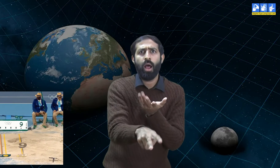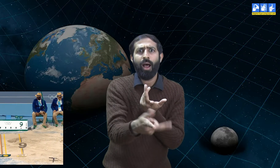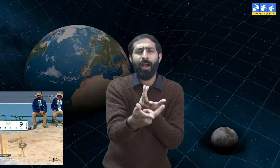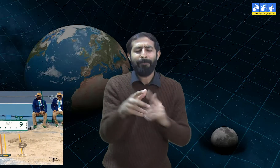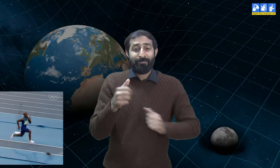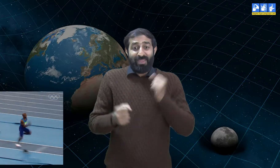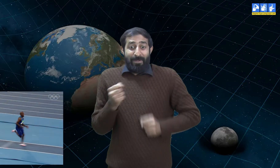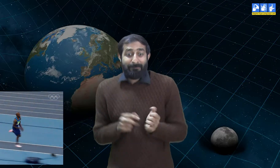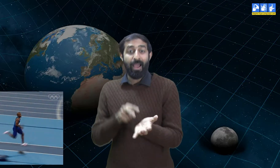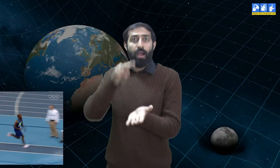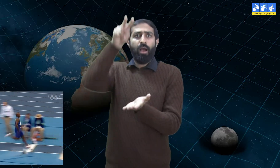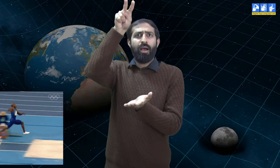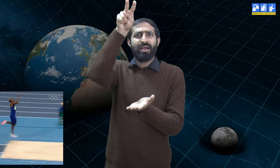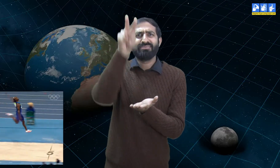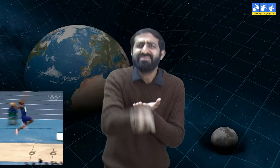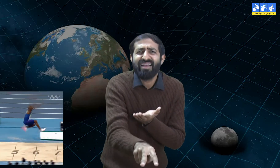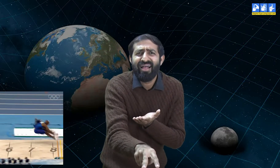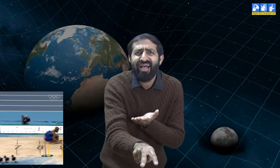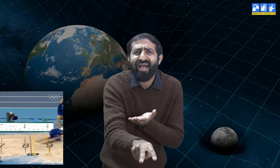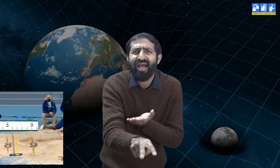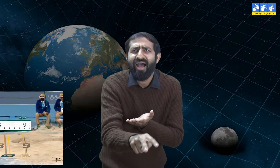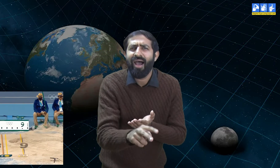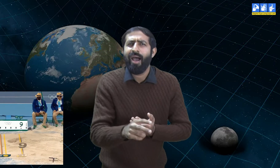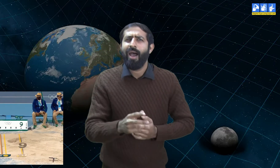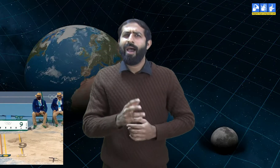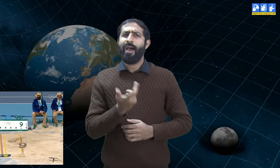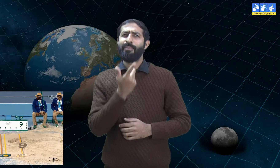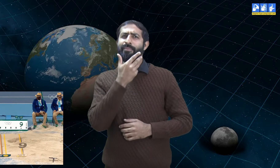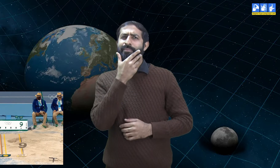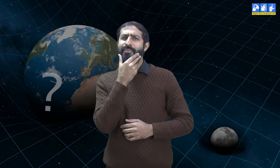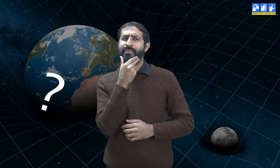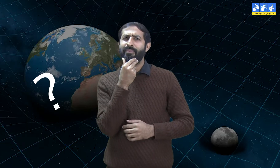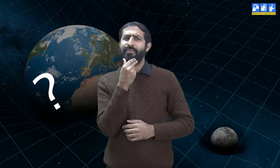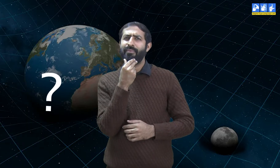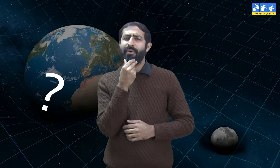he came tumbling back down to the ground.